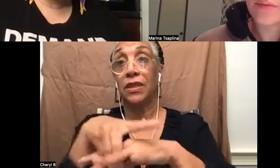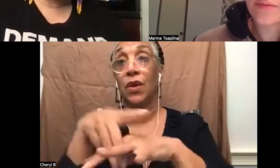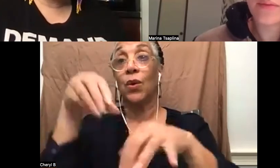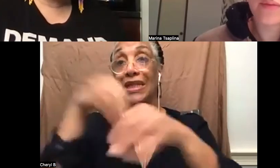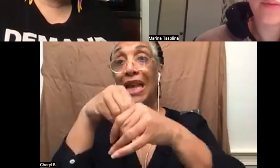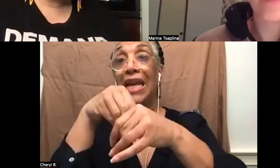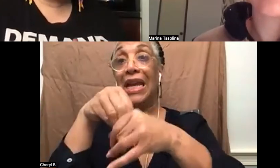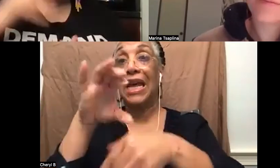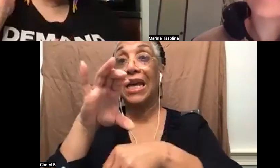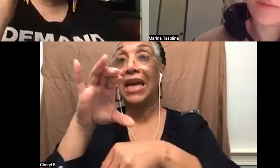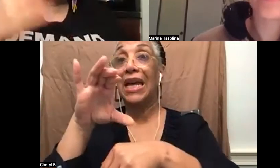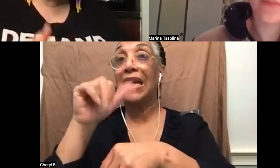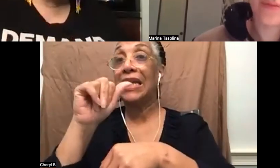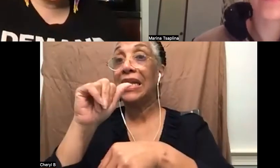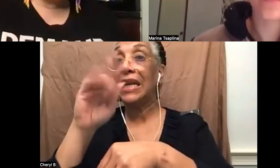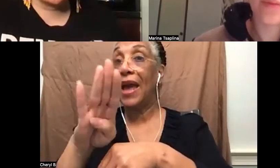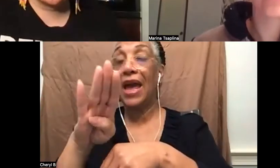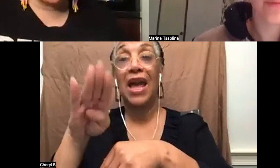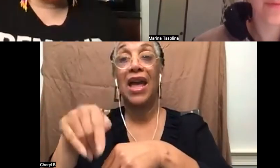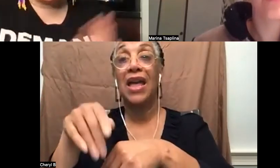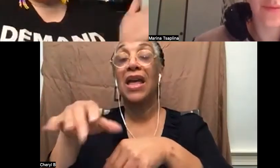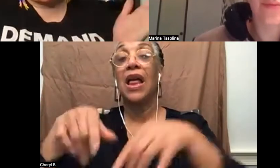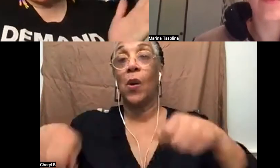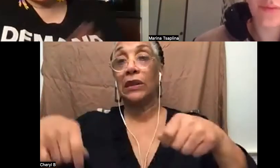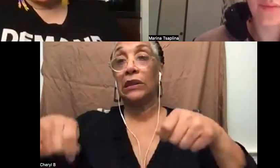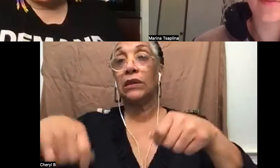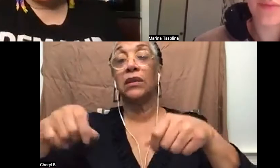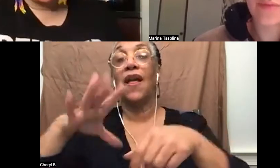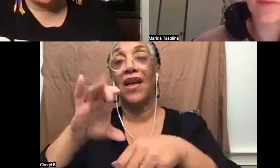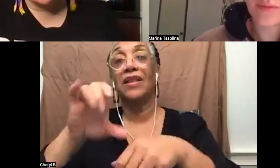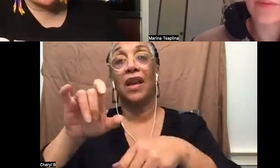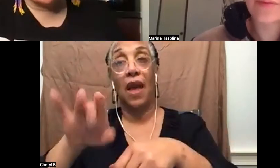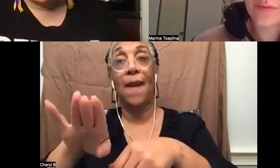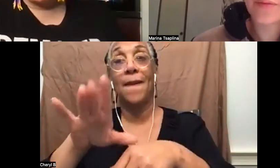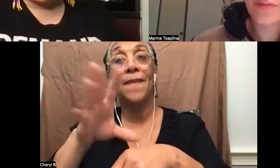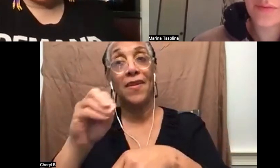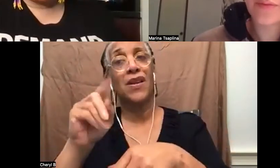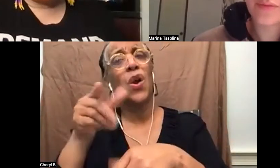They did the whole March in a pedicab. I loved that. There are ways to make this stuff